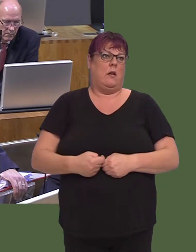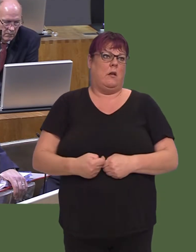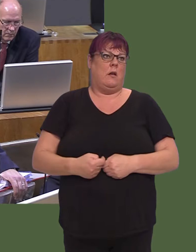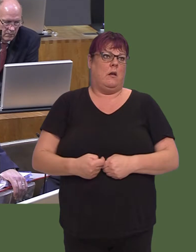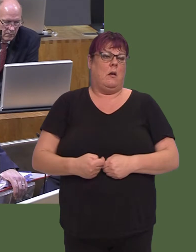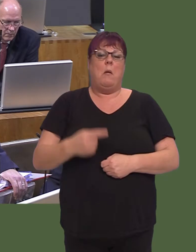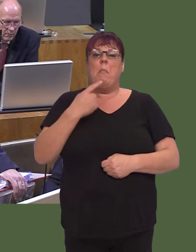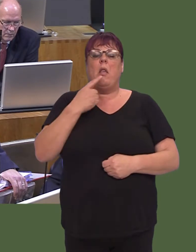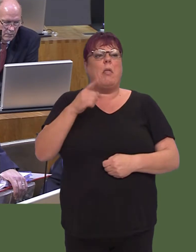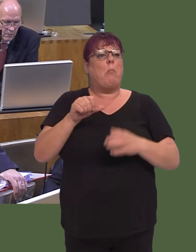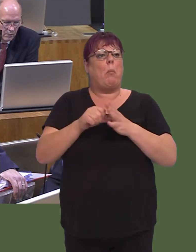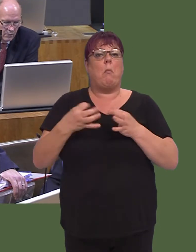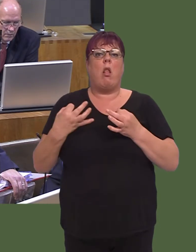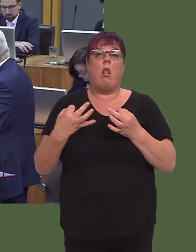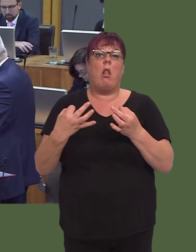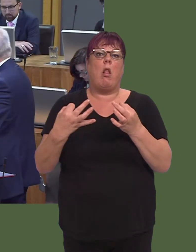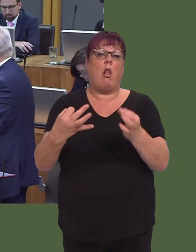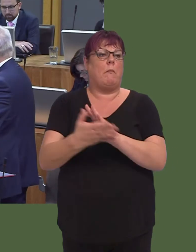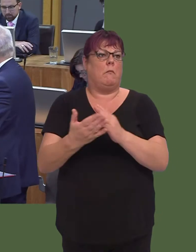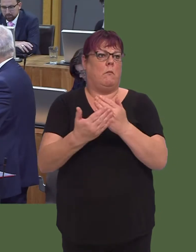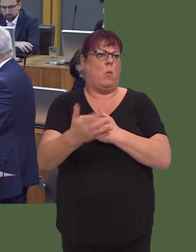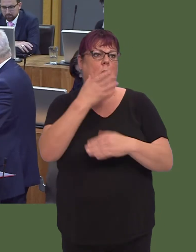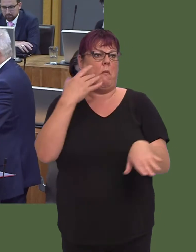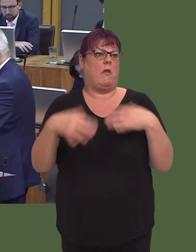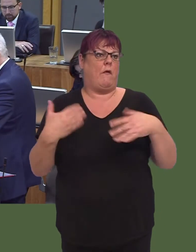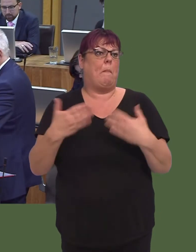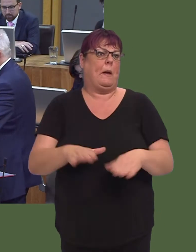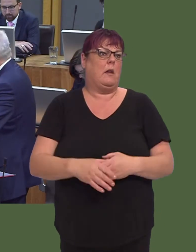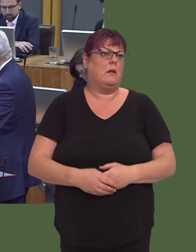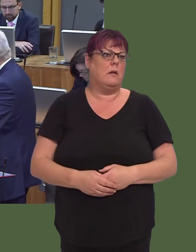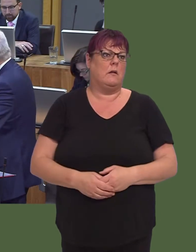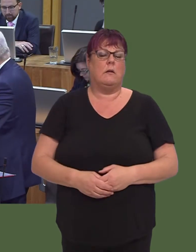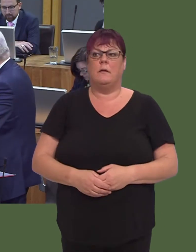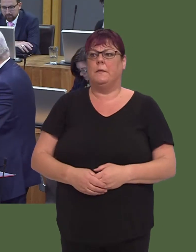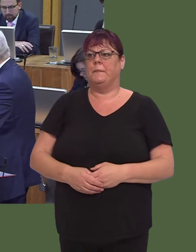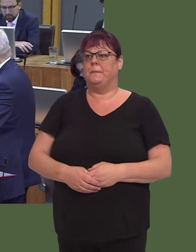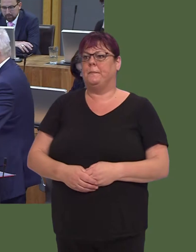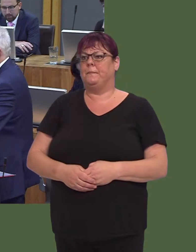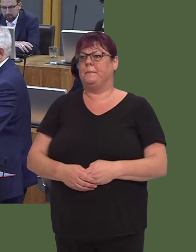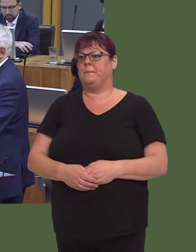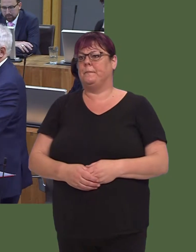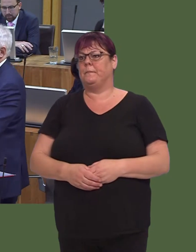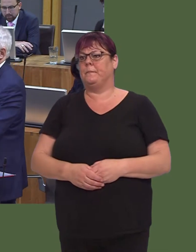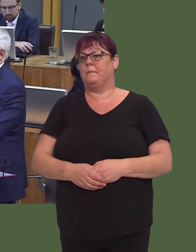than sorting it after more people have suffered, and that's unfortunately the situation we find ourselves in now.